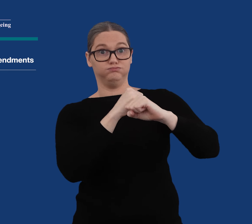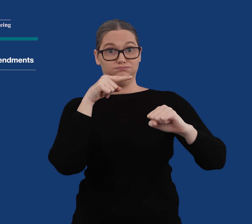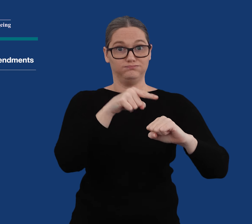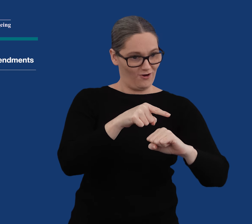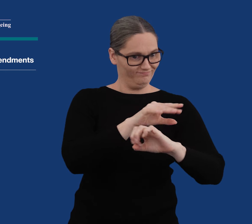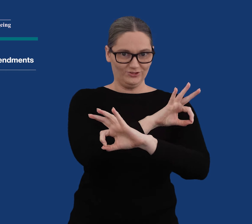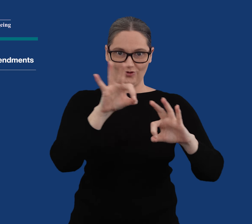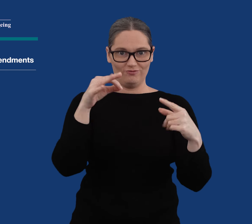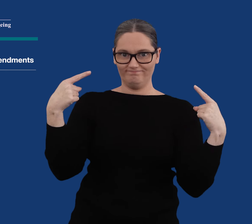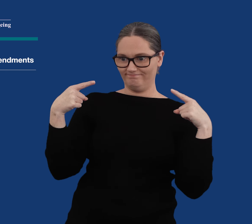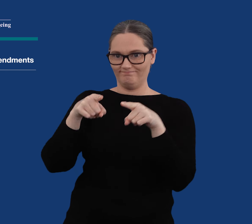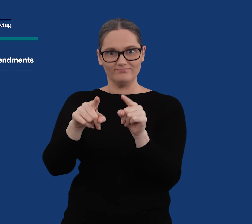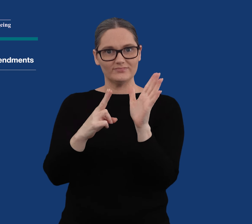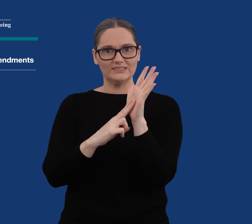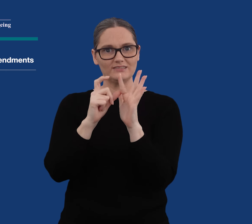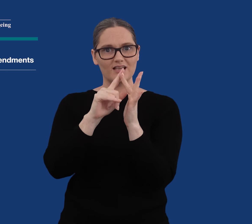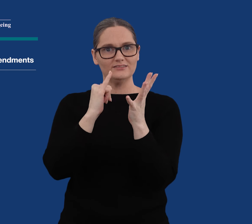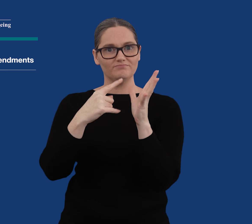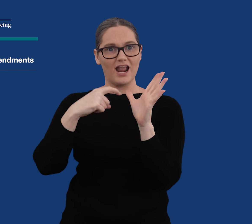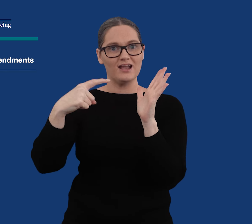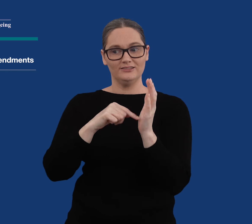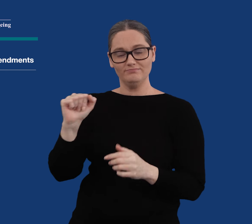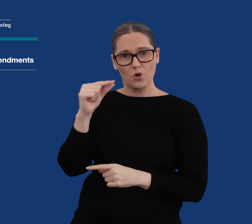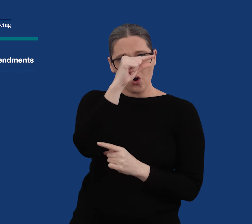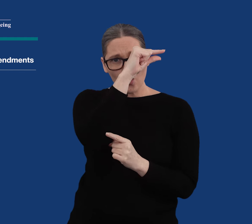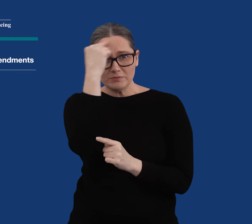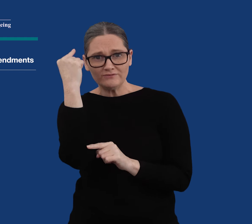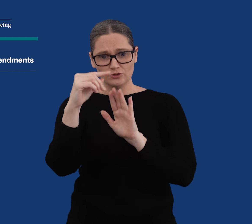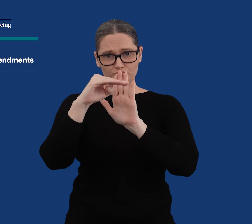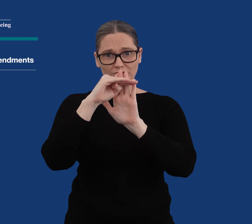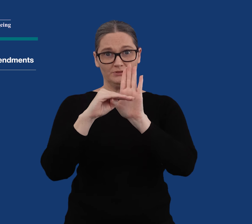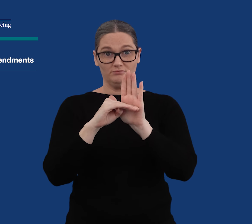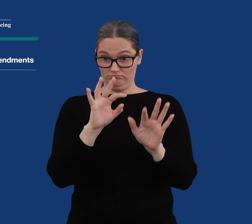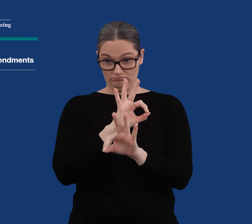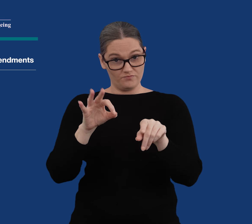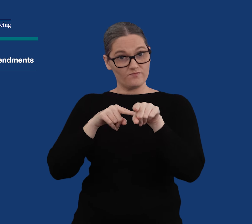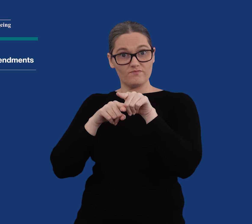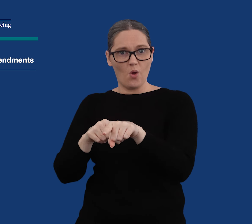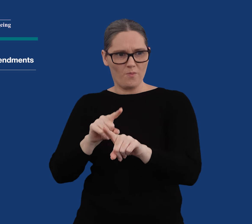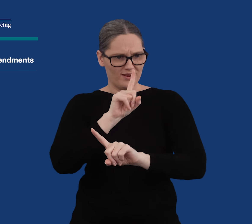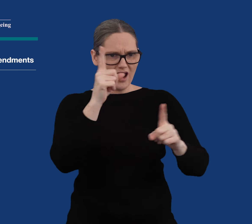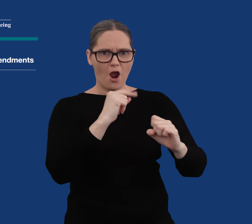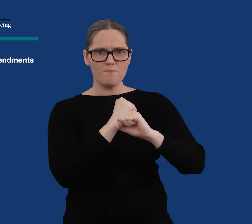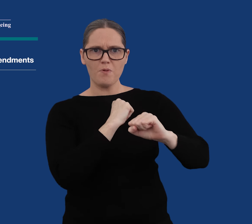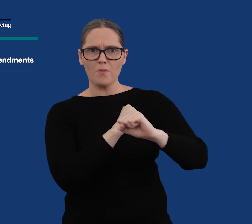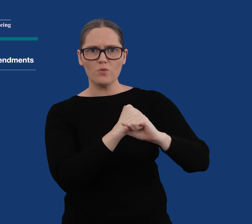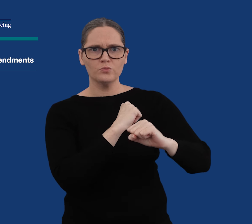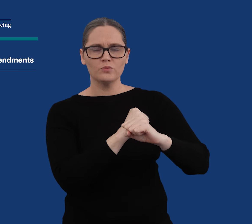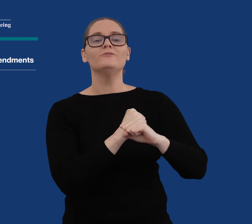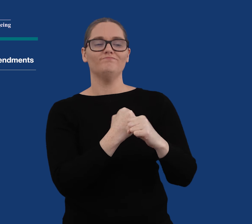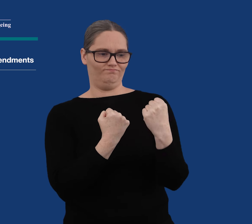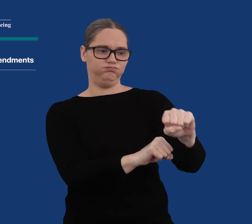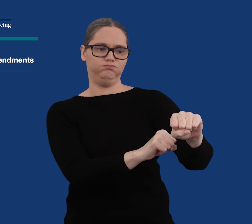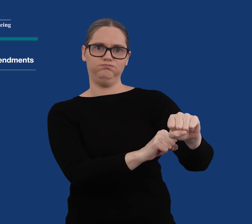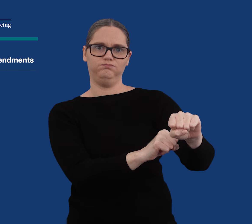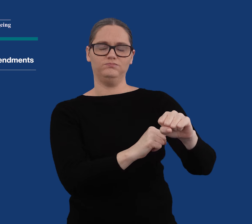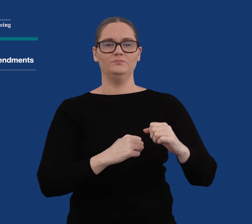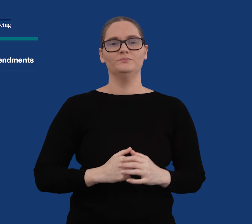that does not align with the objects and principles of the NDIS Act.